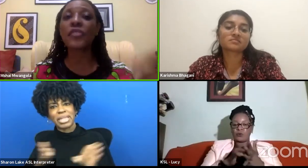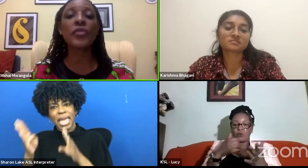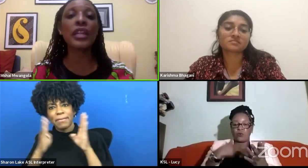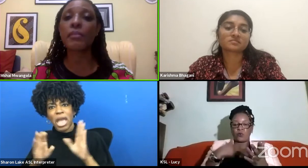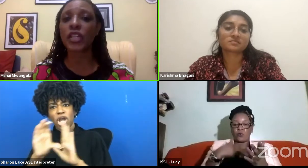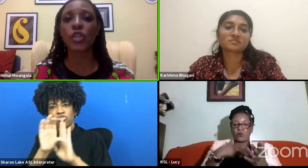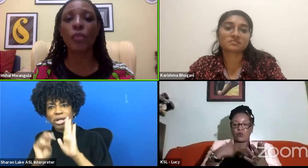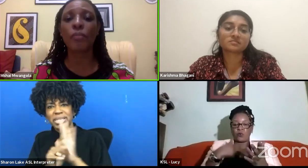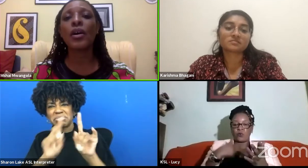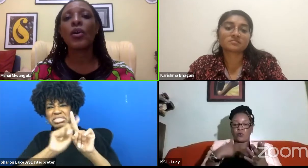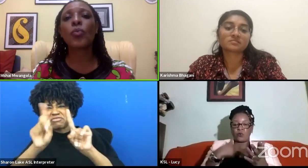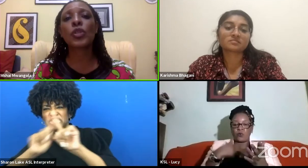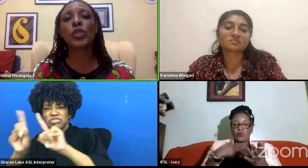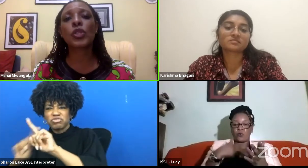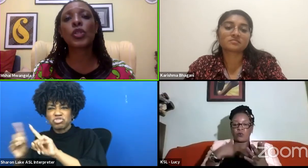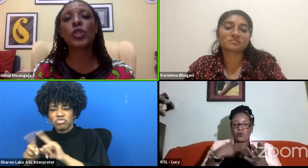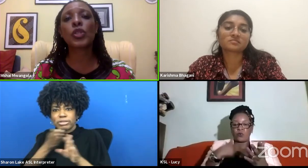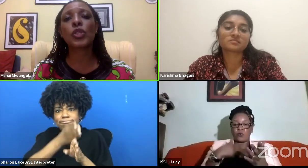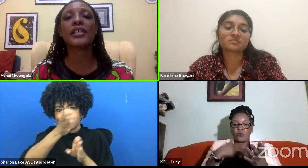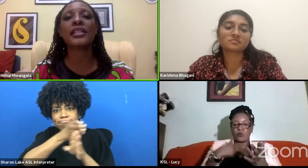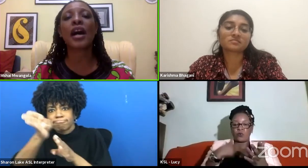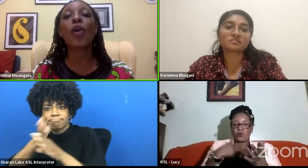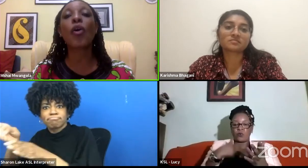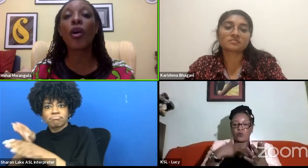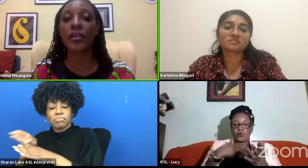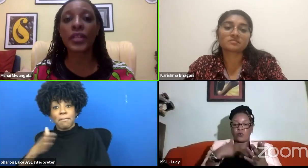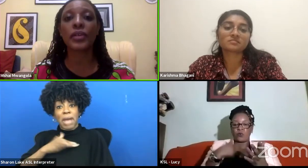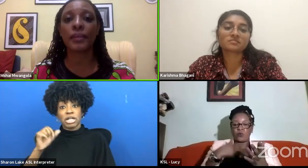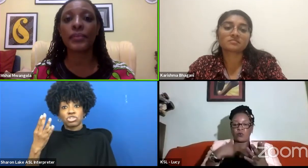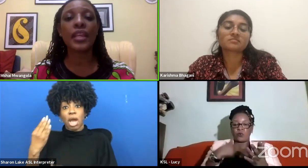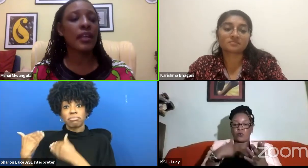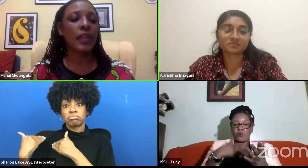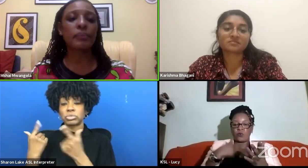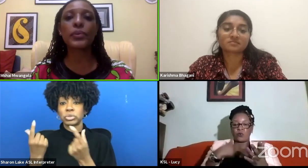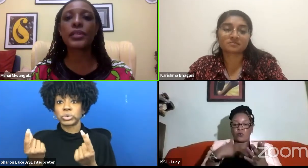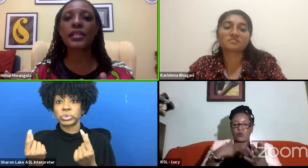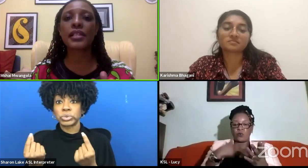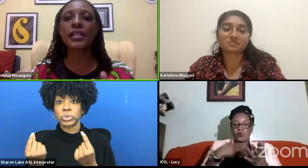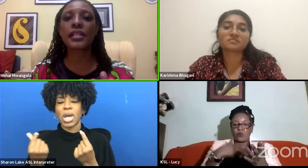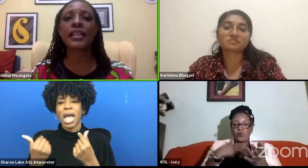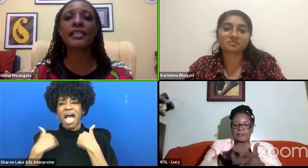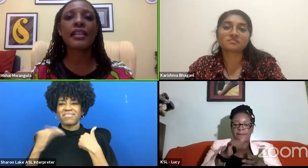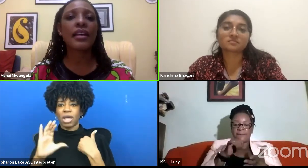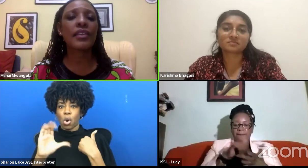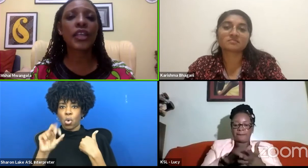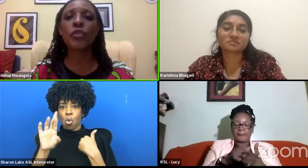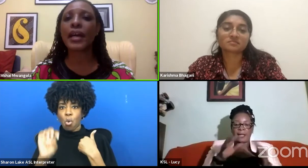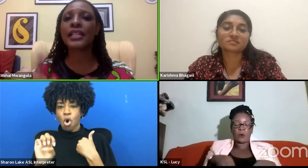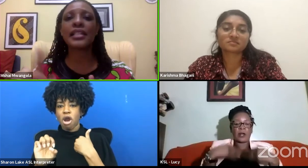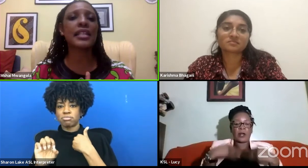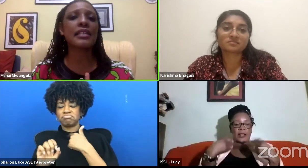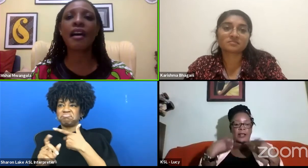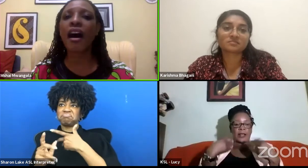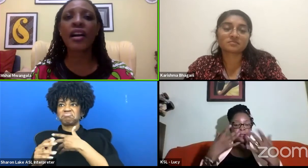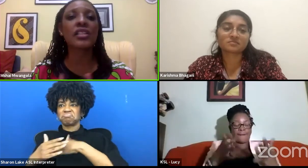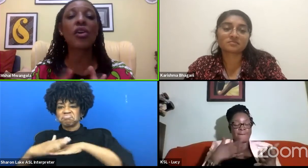And really, my job was to help create a co-curriculum that puts the sciences, the humanities, the arts,